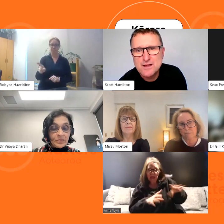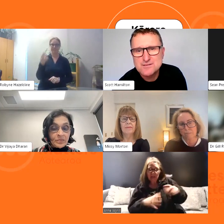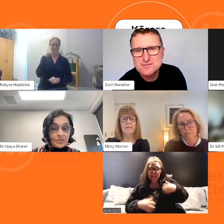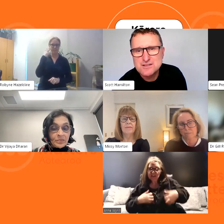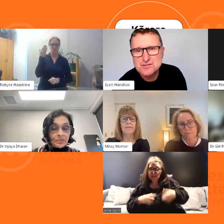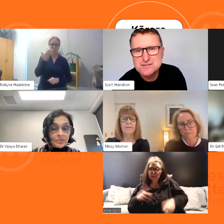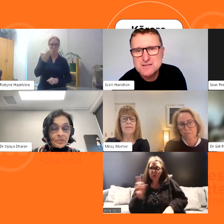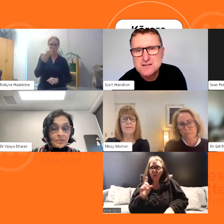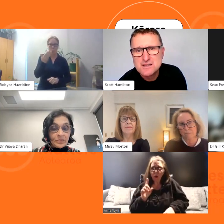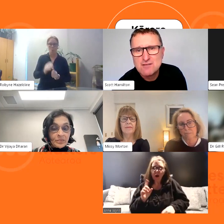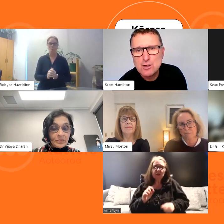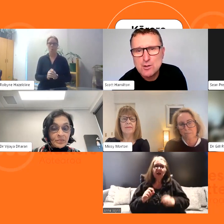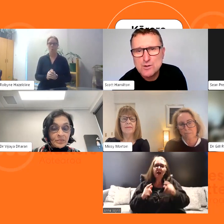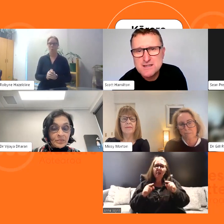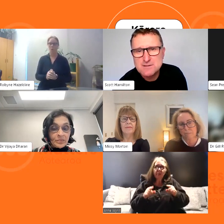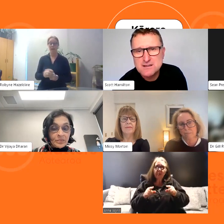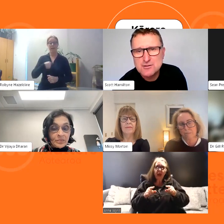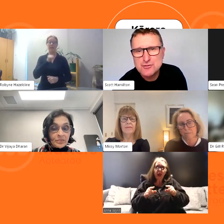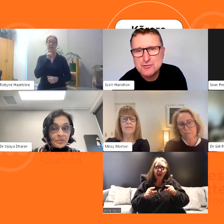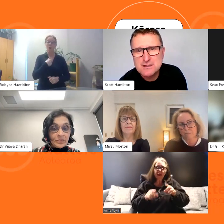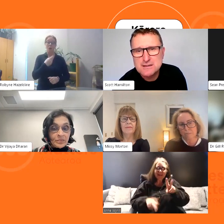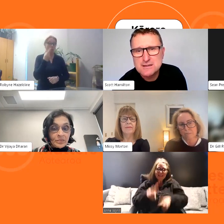there are Deaf teachers. If I look at what's happening in Australia,